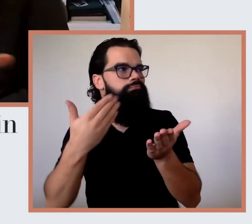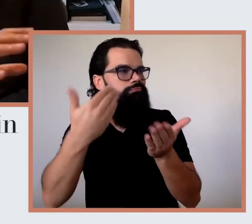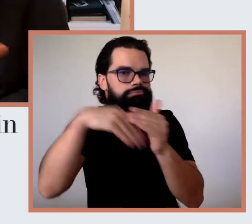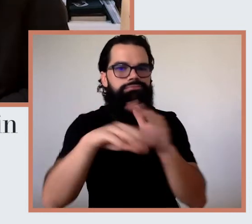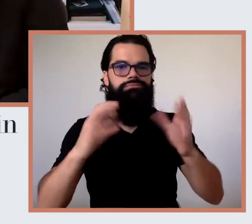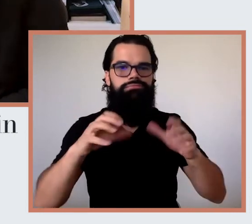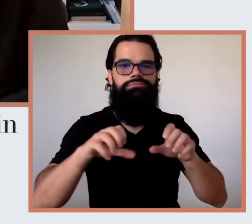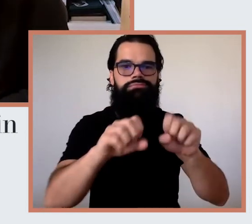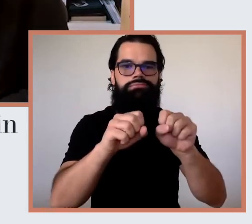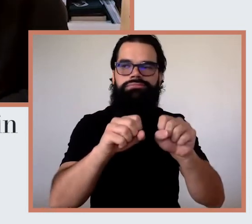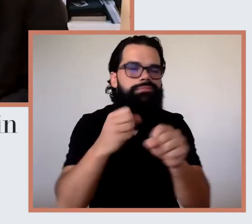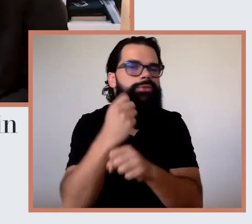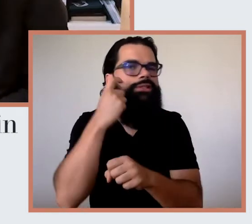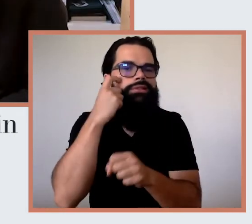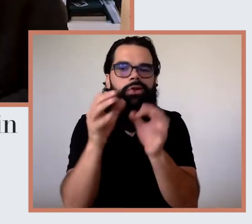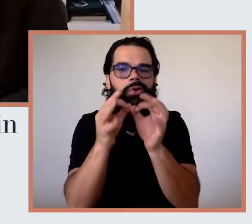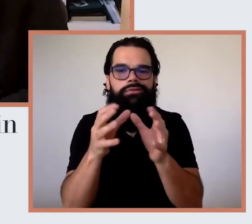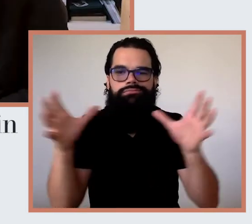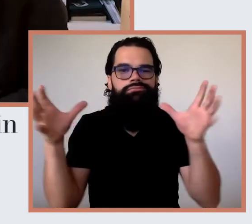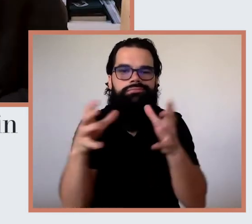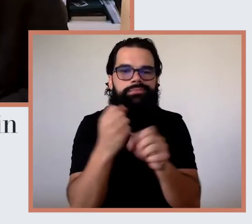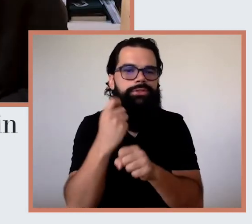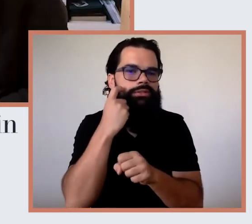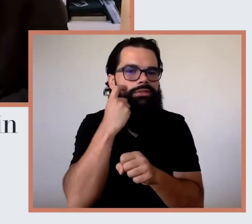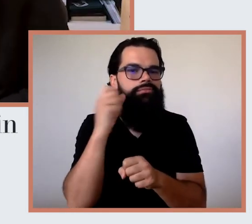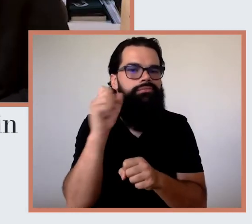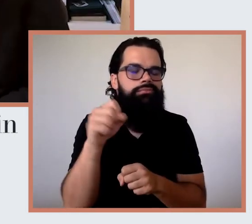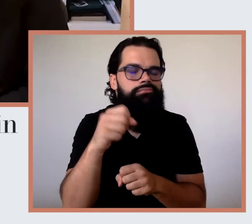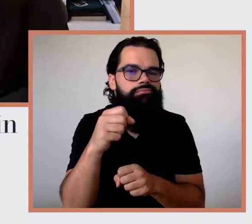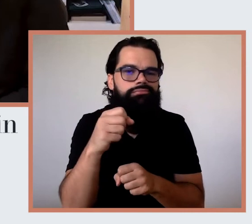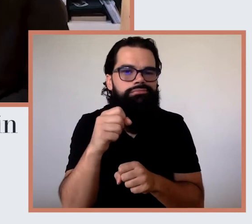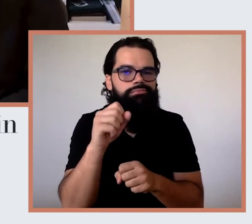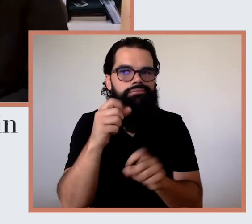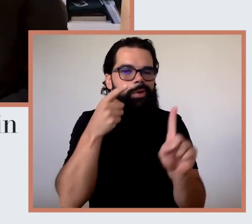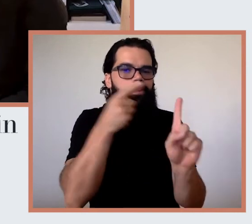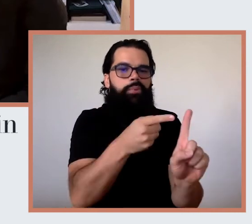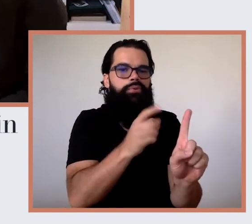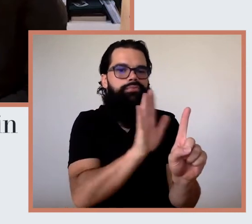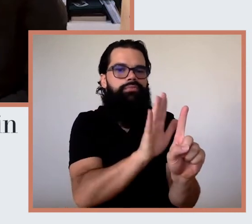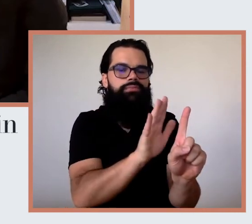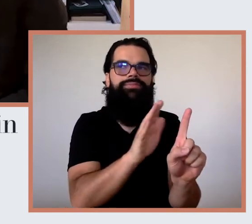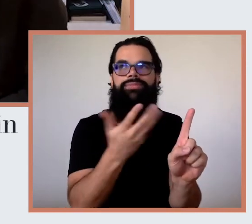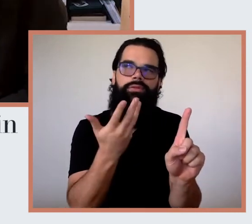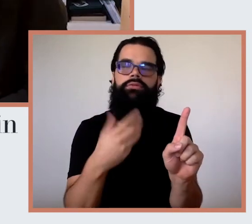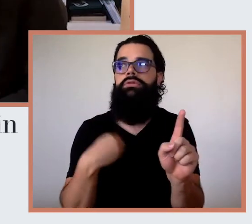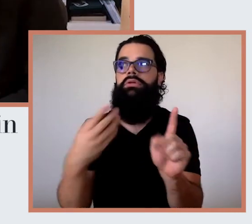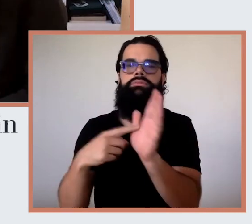coming from all over the place to come into this class. That does make sense. I guess I'm thinking more along the lines of you've come out